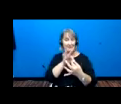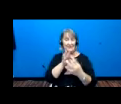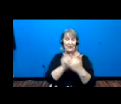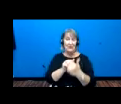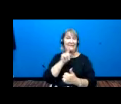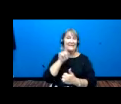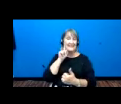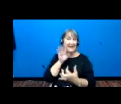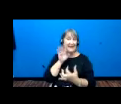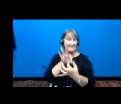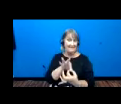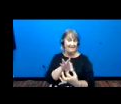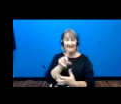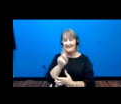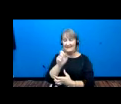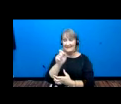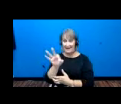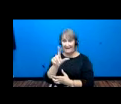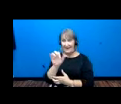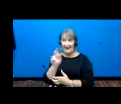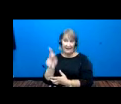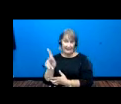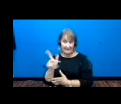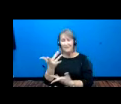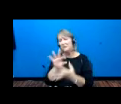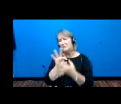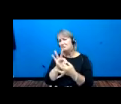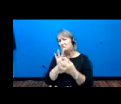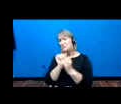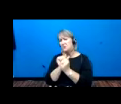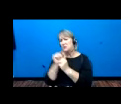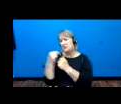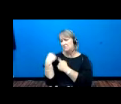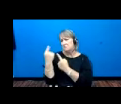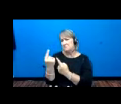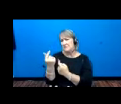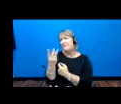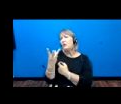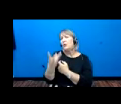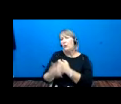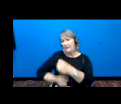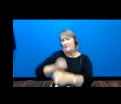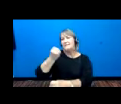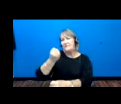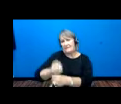a longstanding and very, very wealthy and rich collaboration